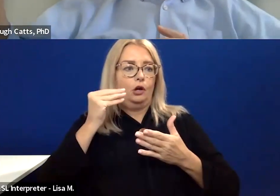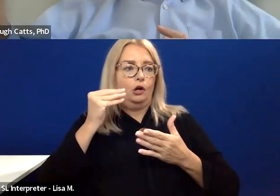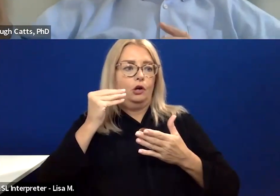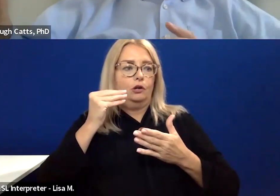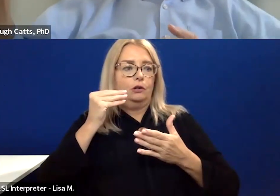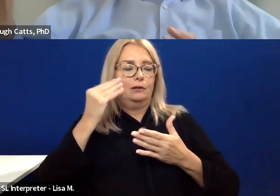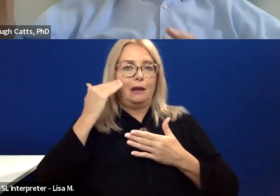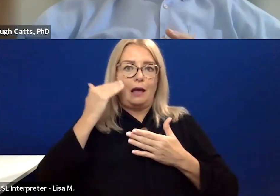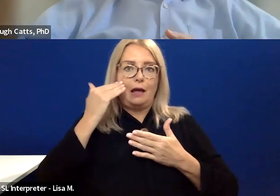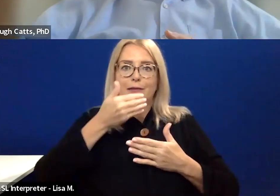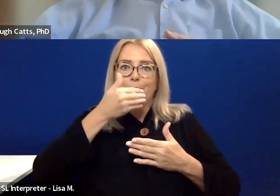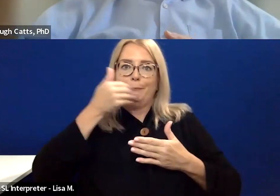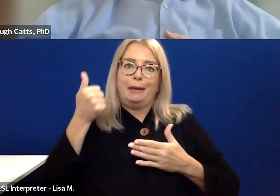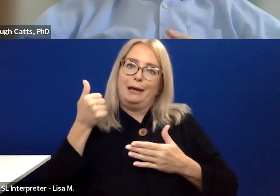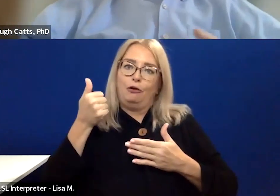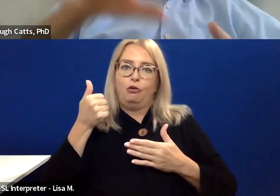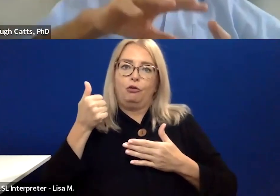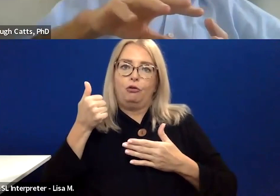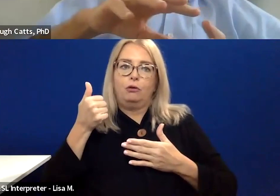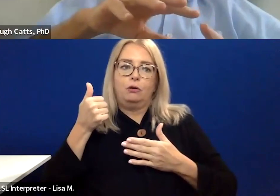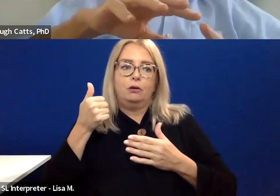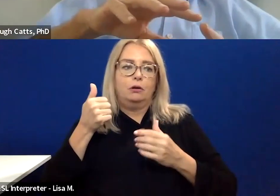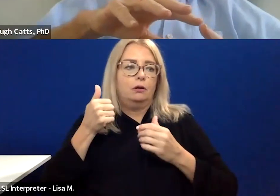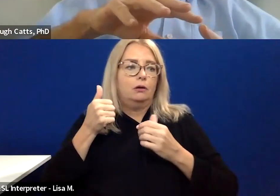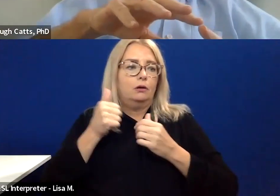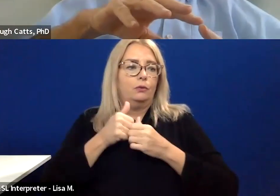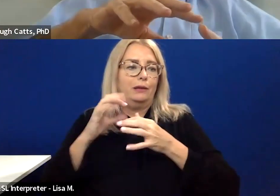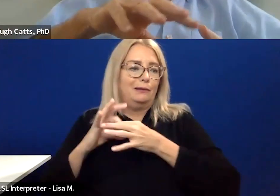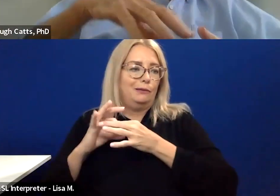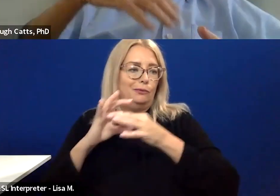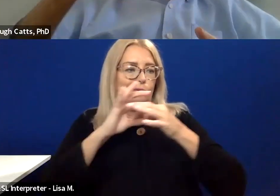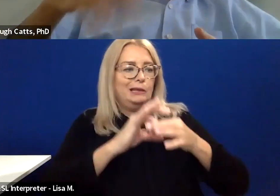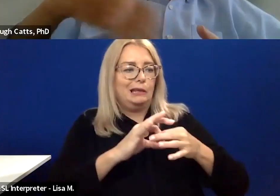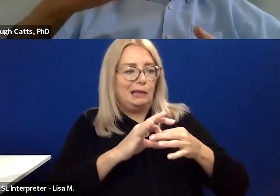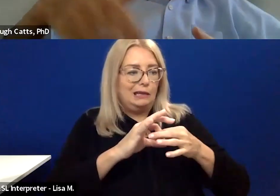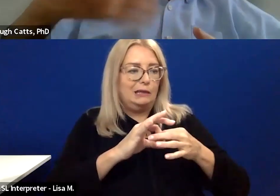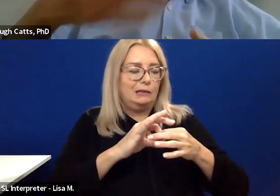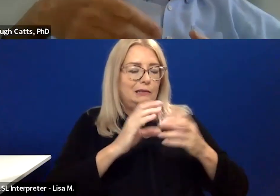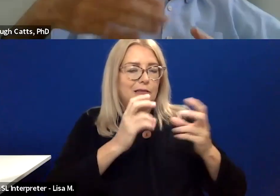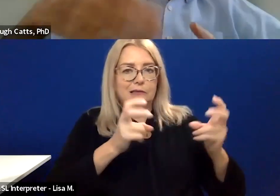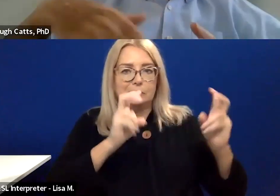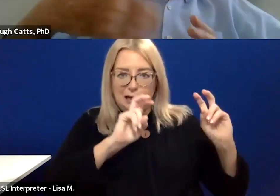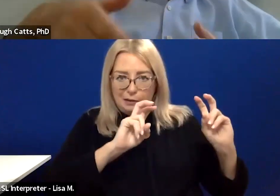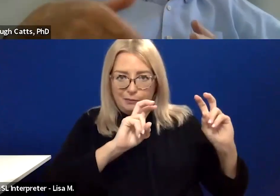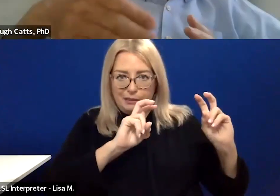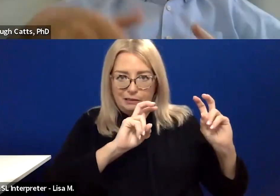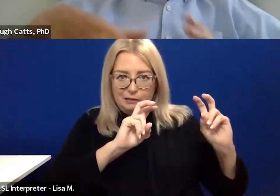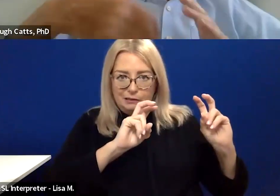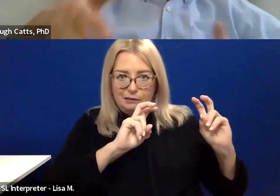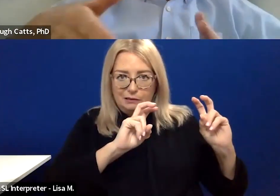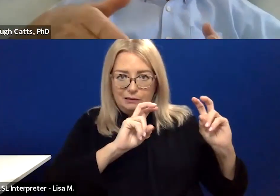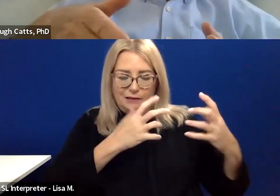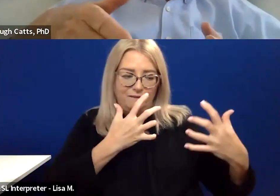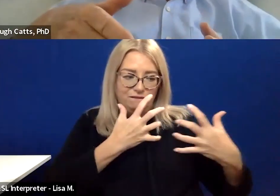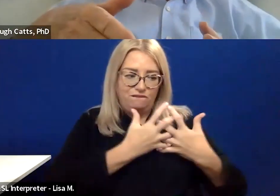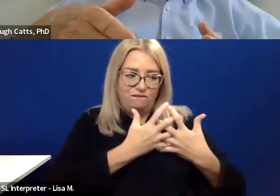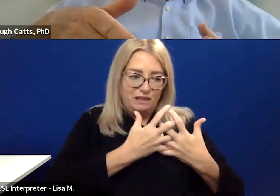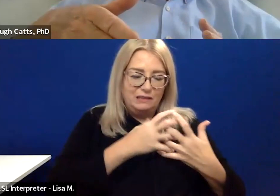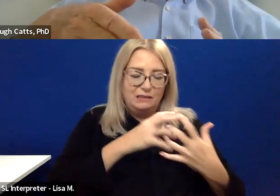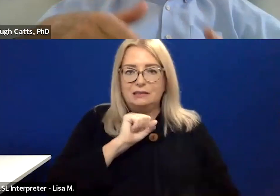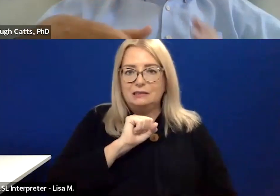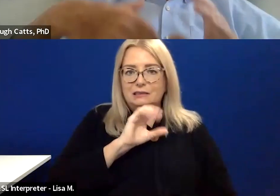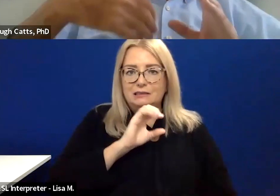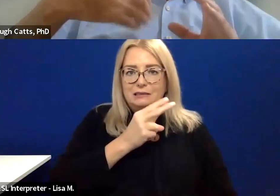that that fit that particular schema because Jimmy started off wanting to teach literacy and what he